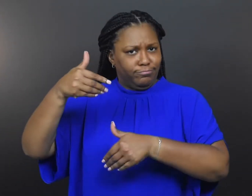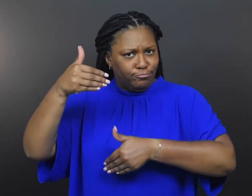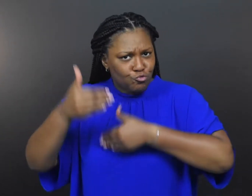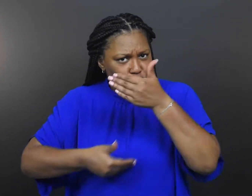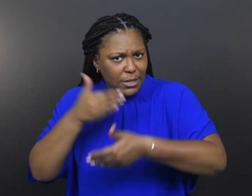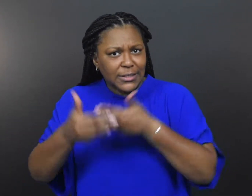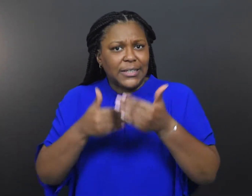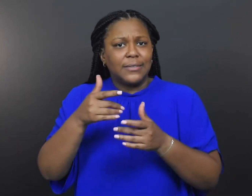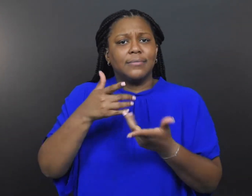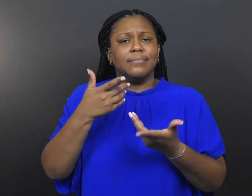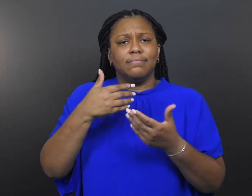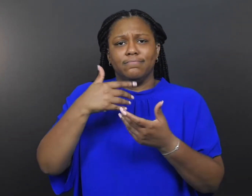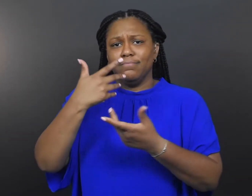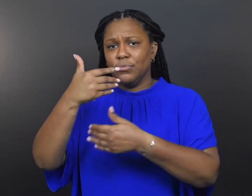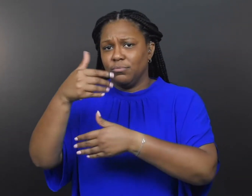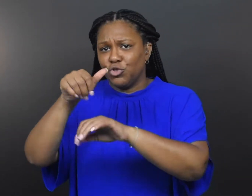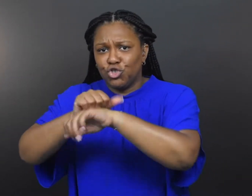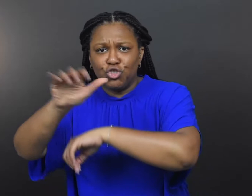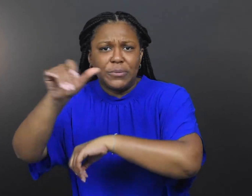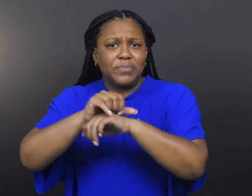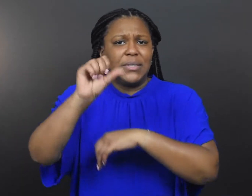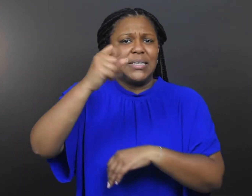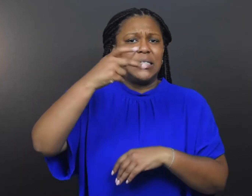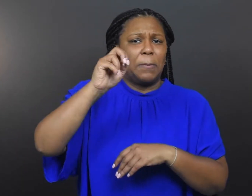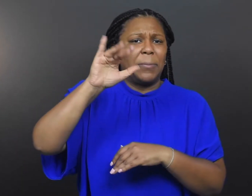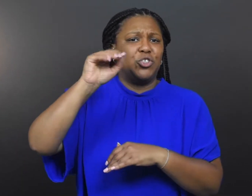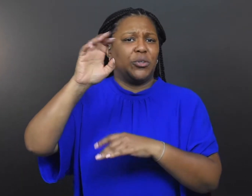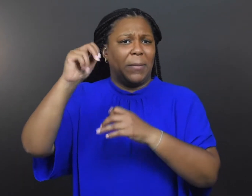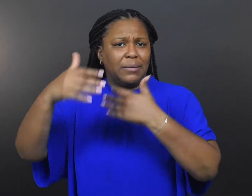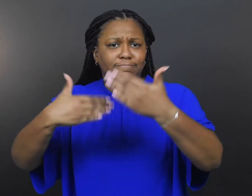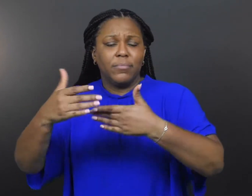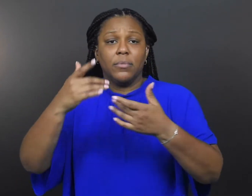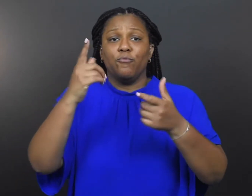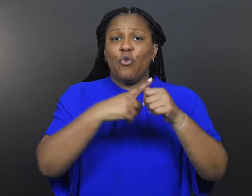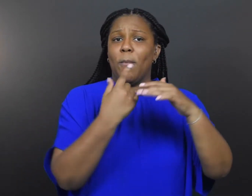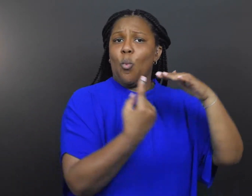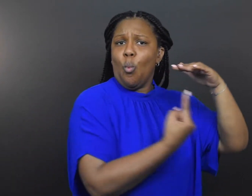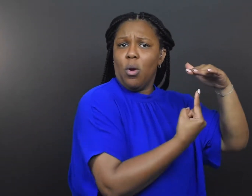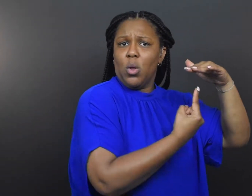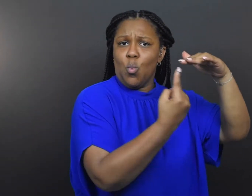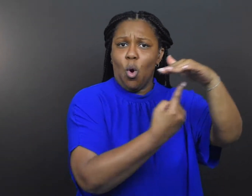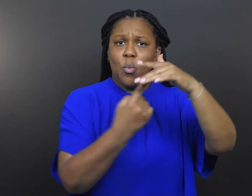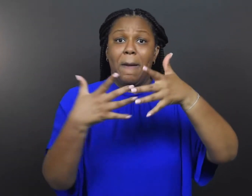She processed and shipped specimens from quarantined Americans returning